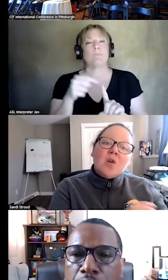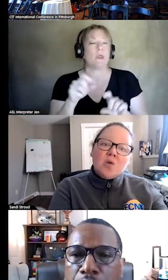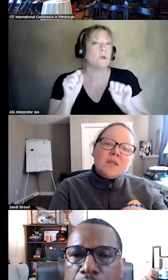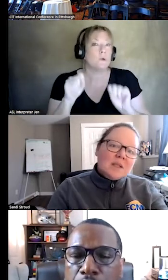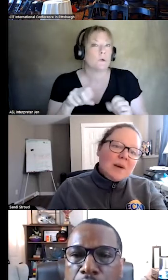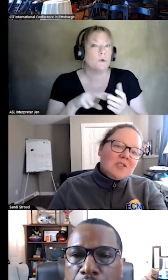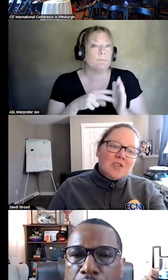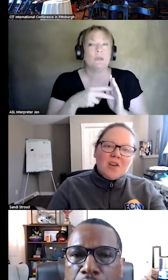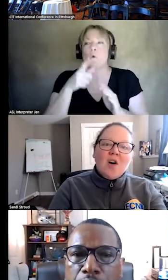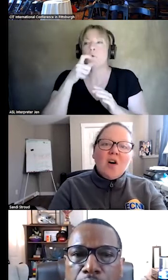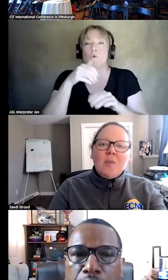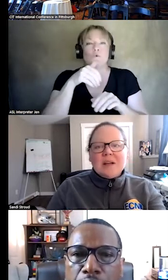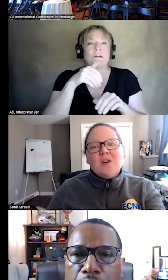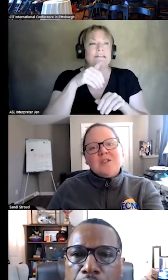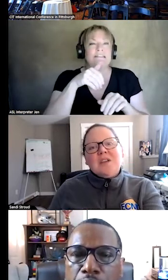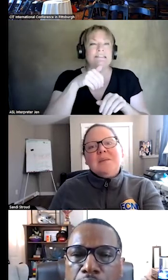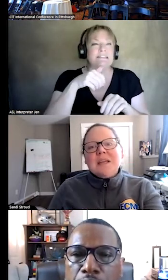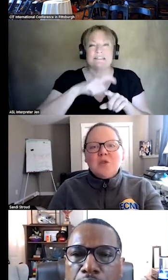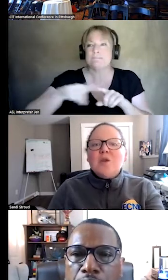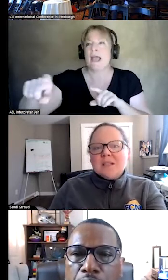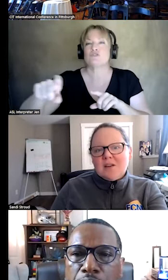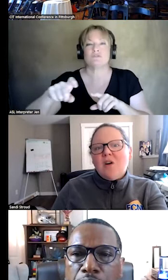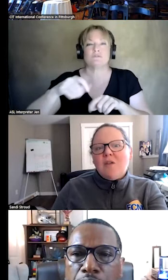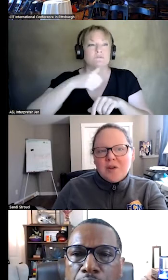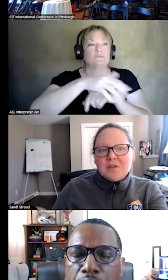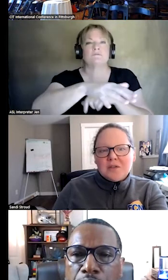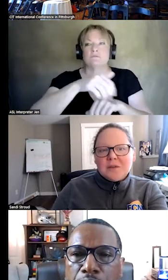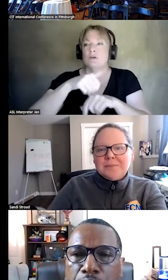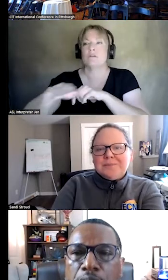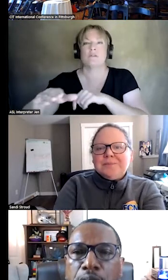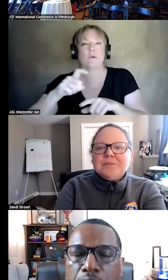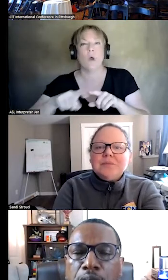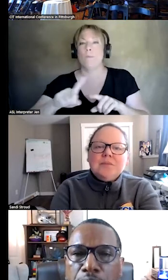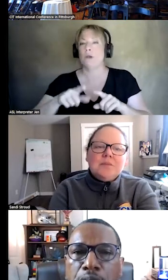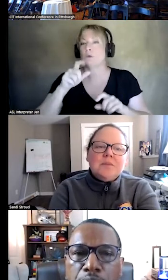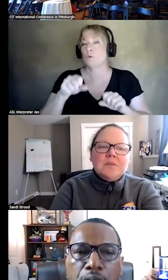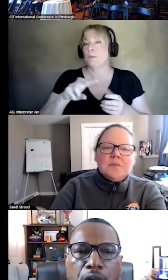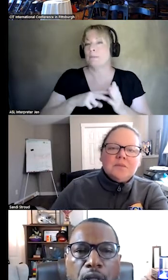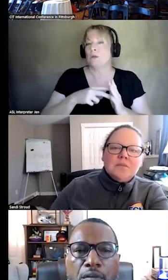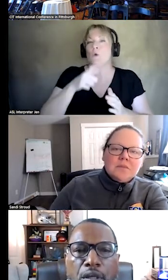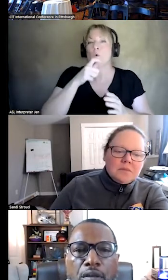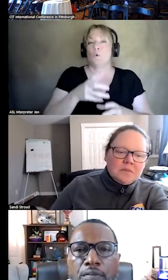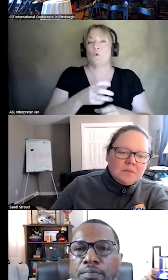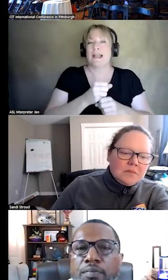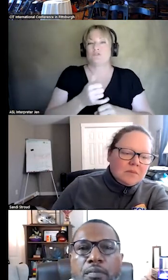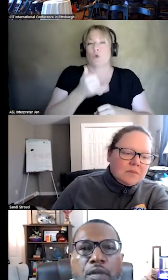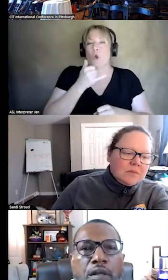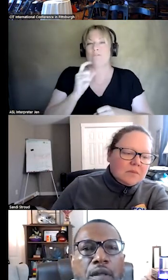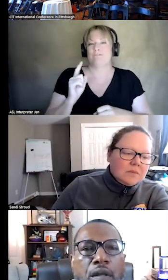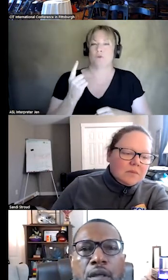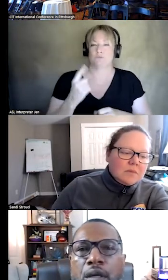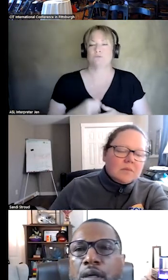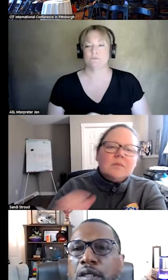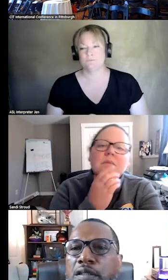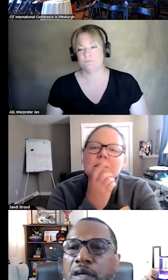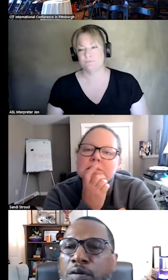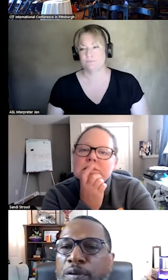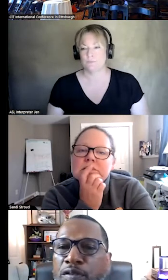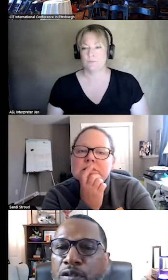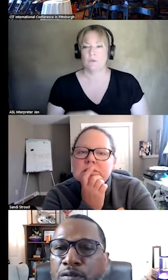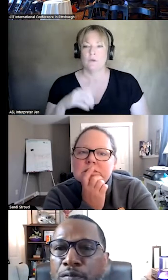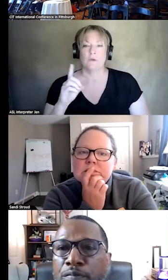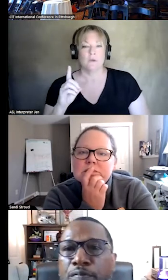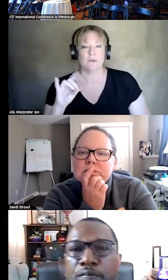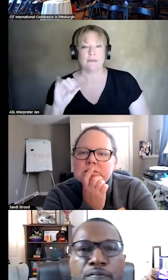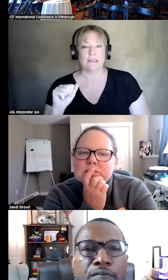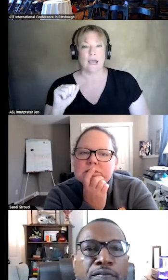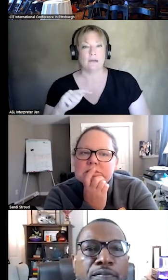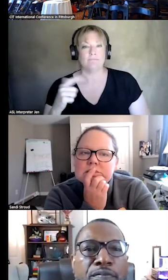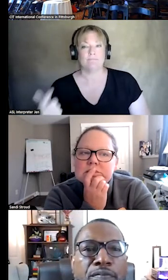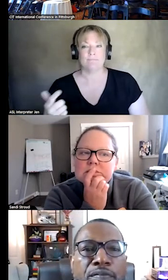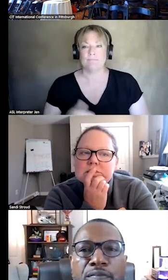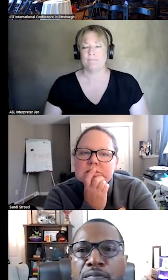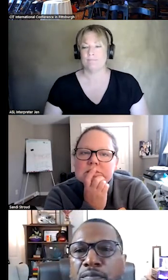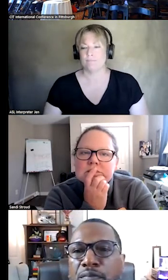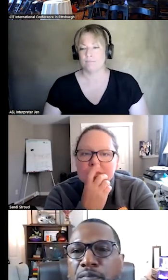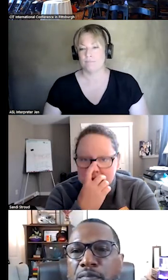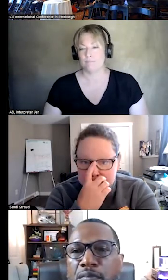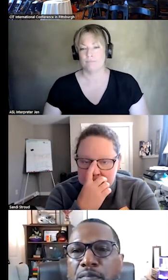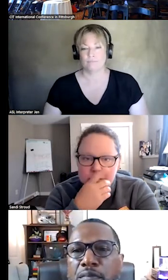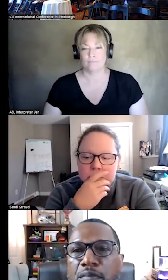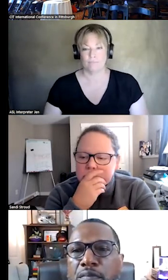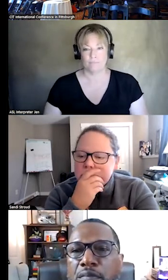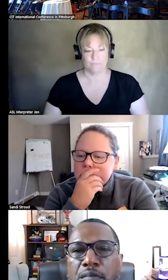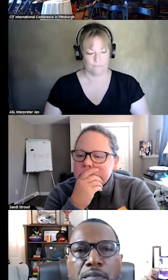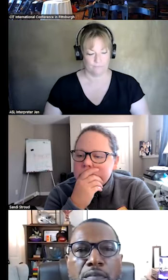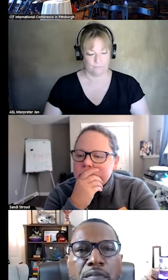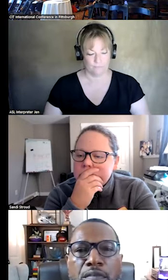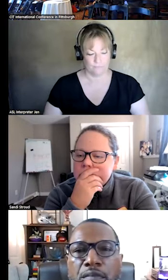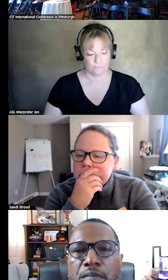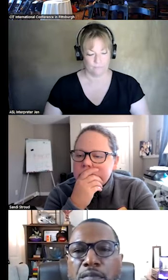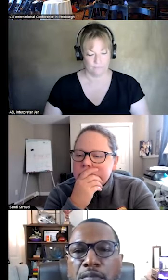DISPATCHES THE CALL. WHO GETS THE CALL FIRST. >> THANK YOU. DIA, SHALL WE PIVOT TO YOU?